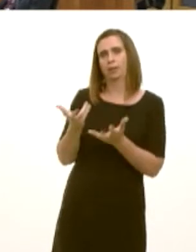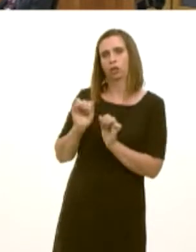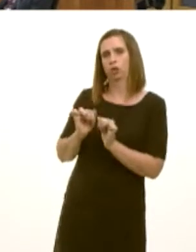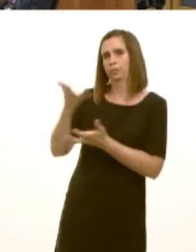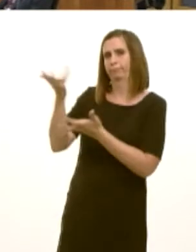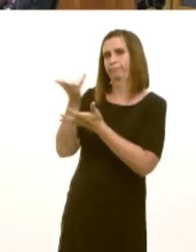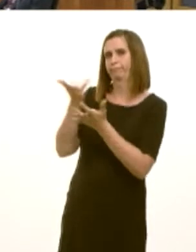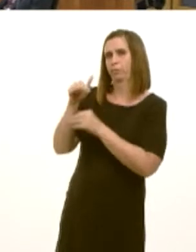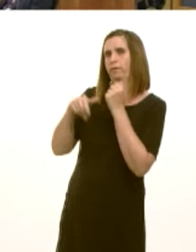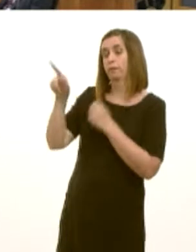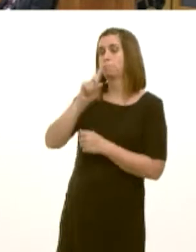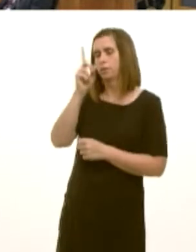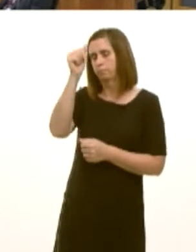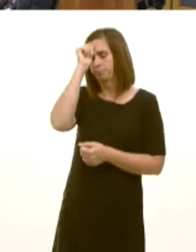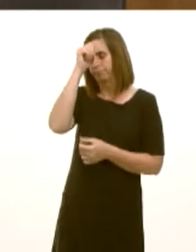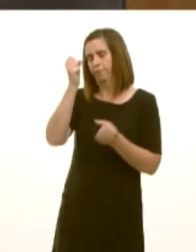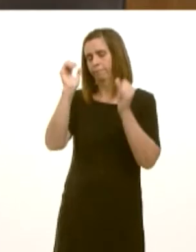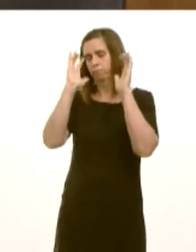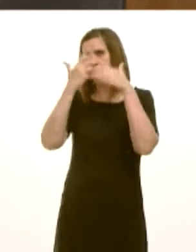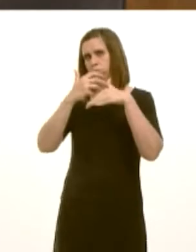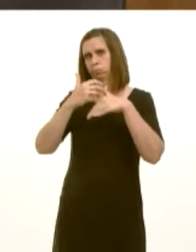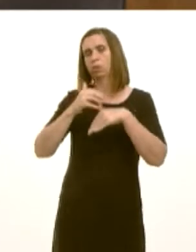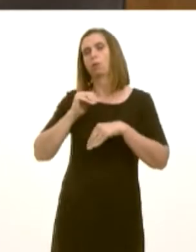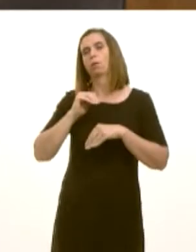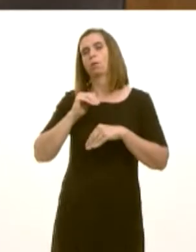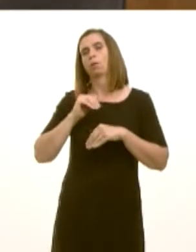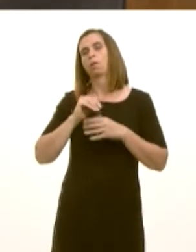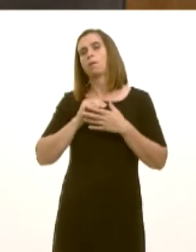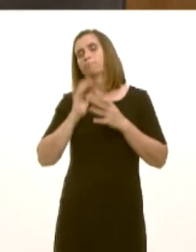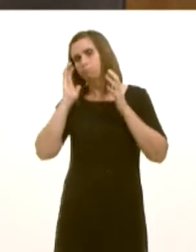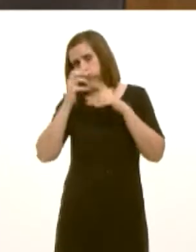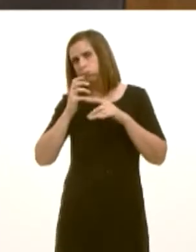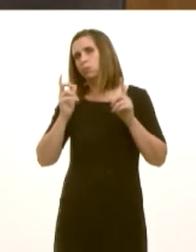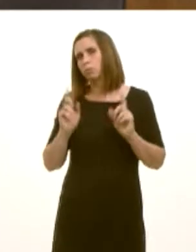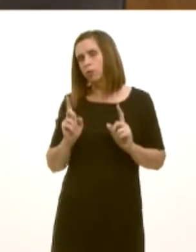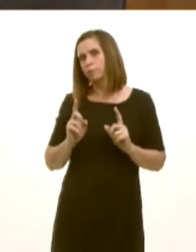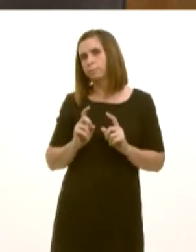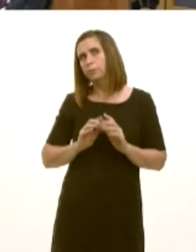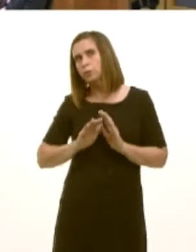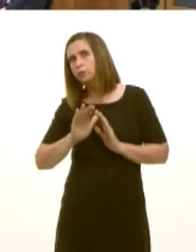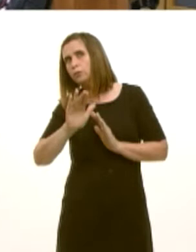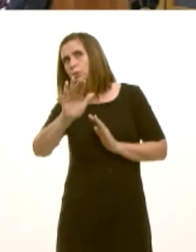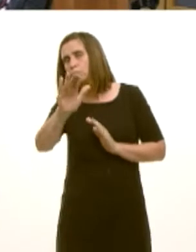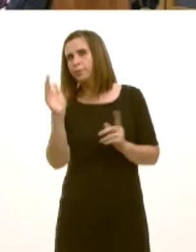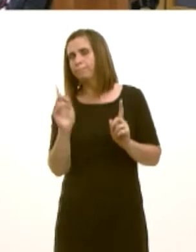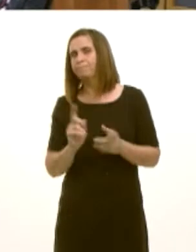But itís true to say that we are concerned about how the service will continue in the future. Keith Davies: Thank you.